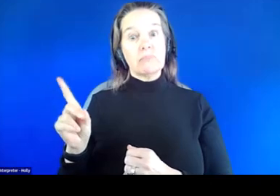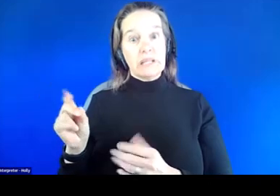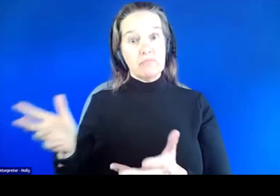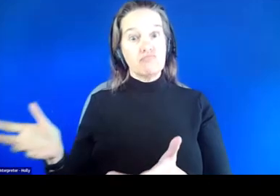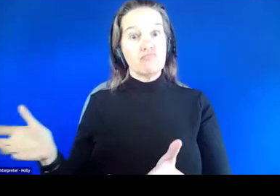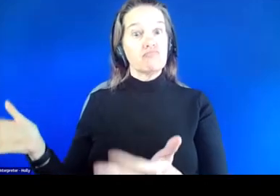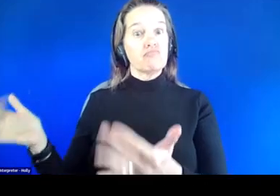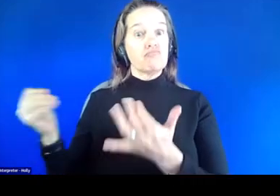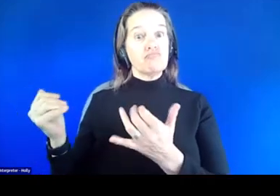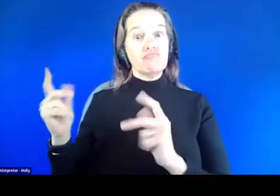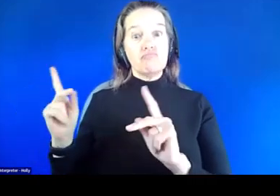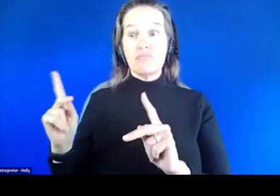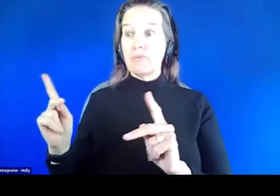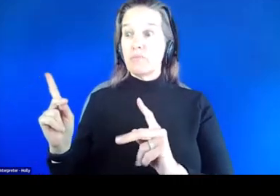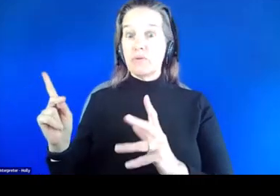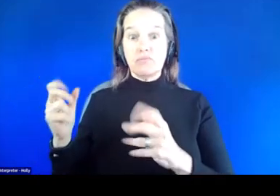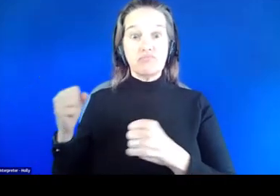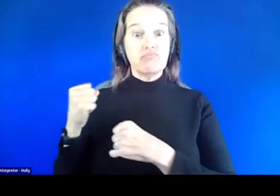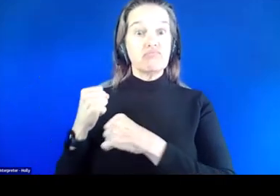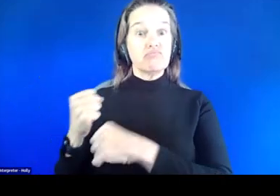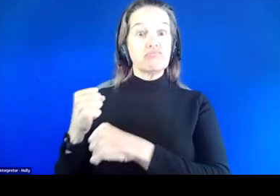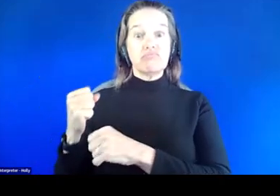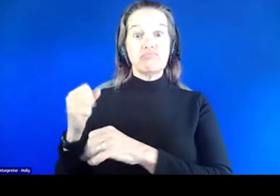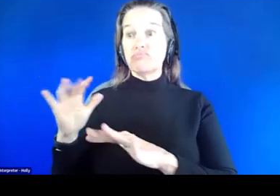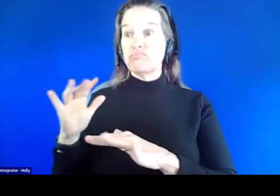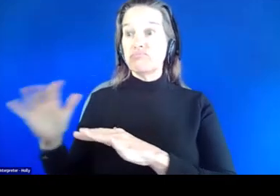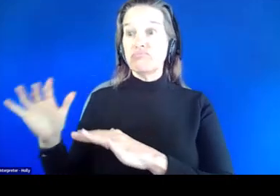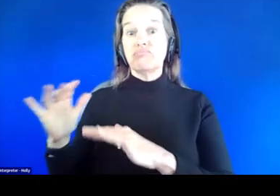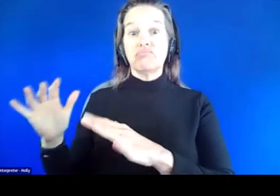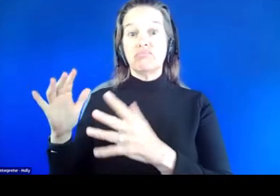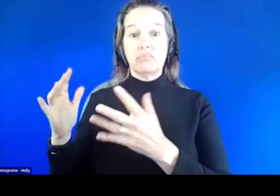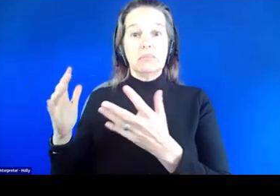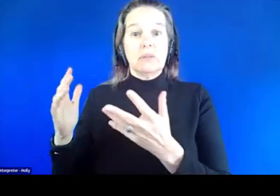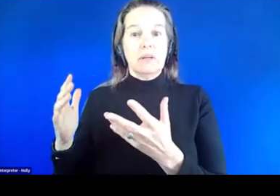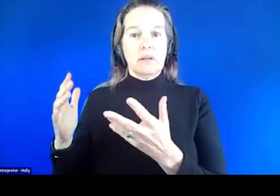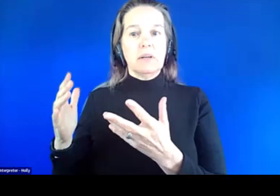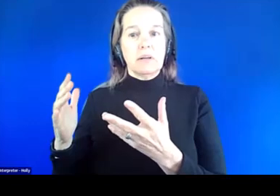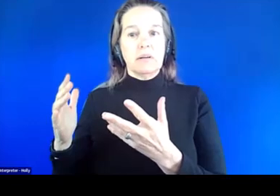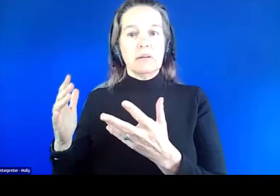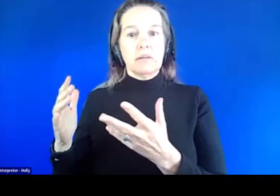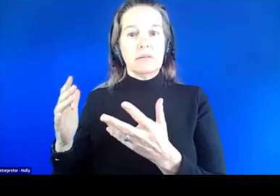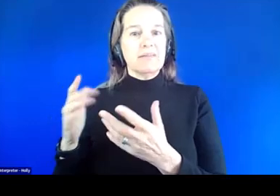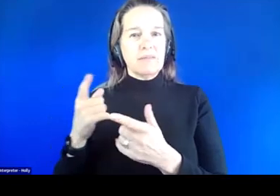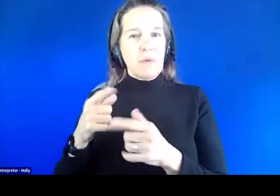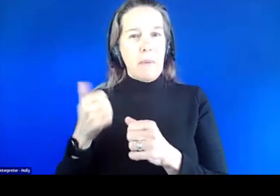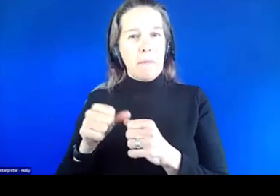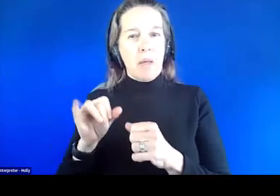for, at a bare minimum, the crawl up the steps